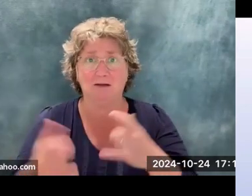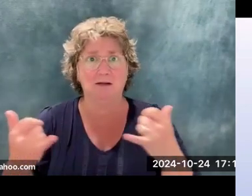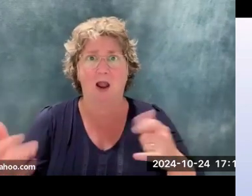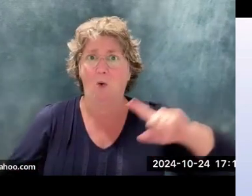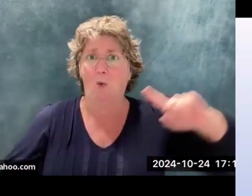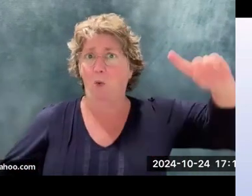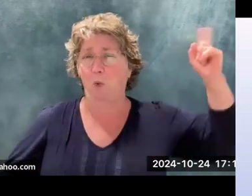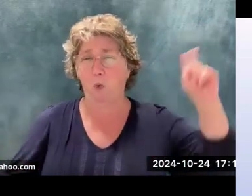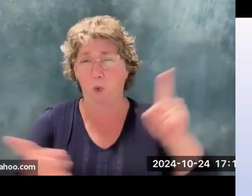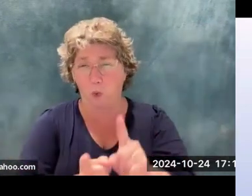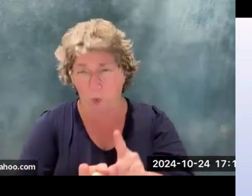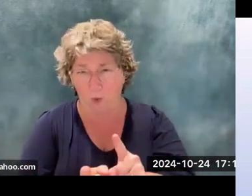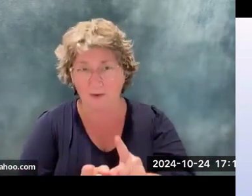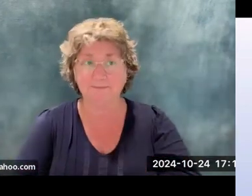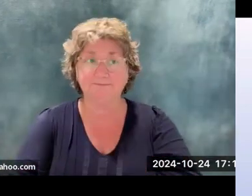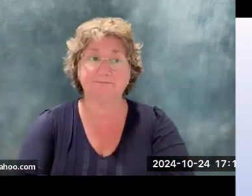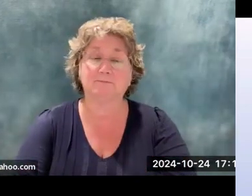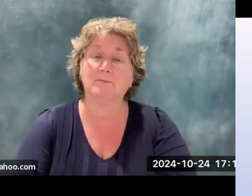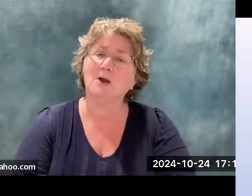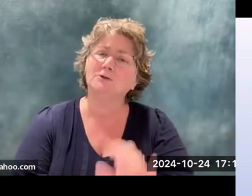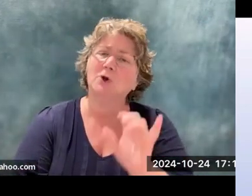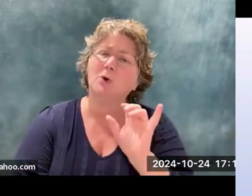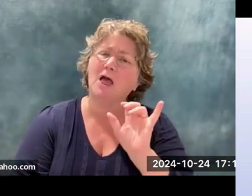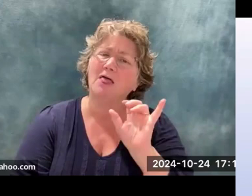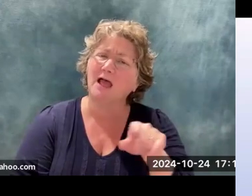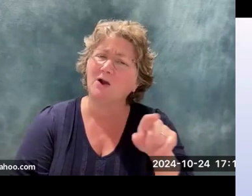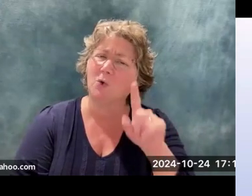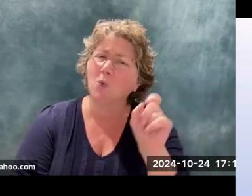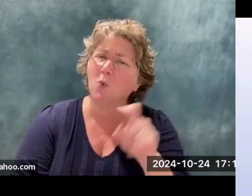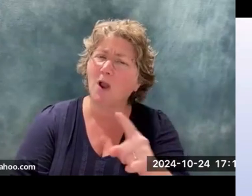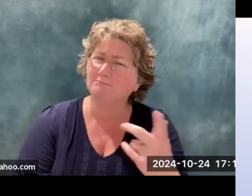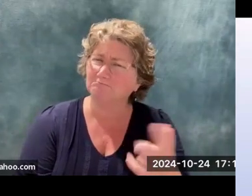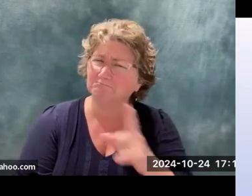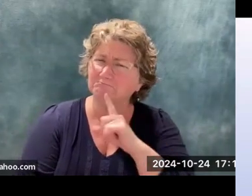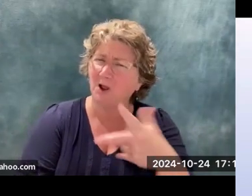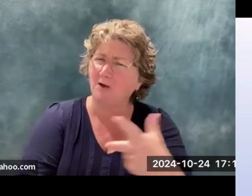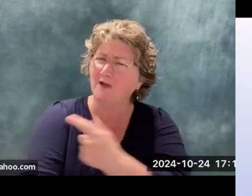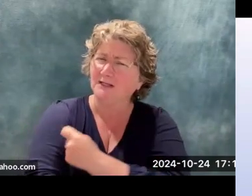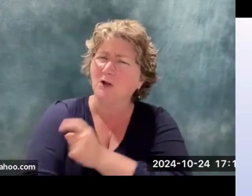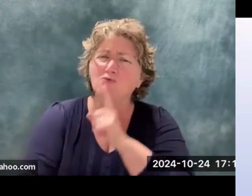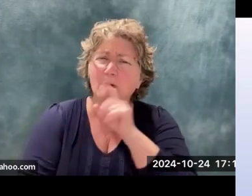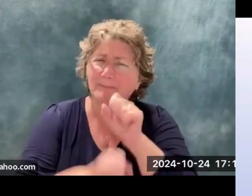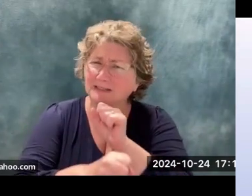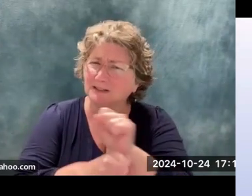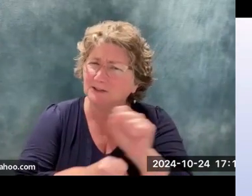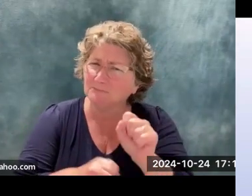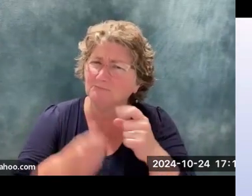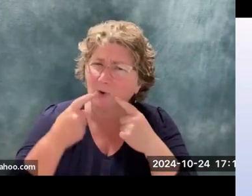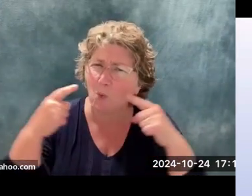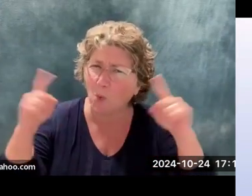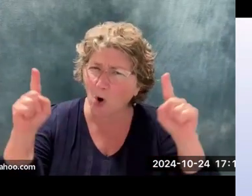Do these vaccines work and are they safe? And the CDC, which is also looking at efficacy and safety, but they're